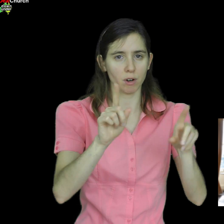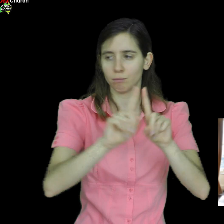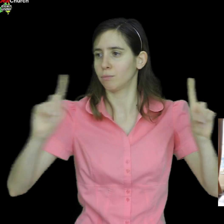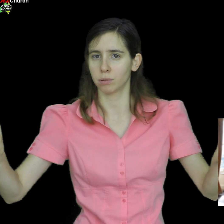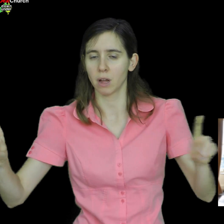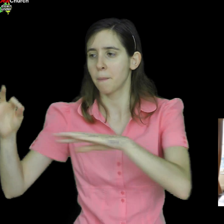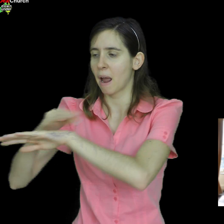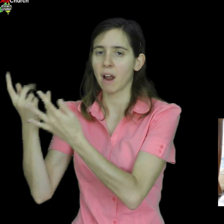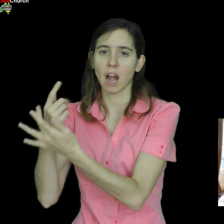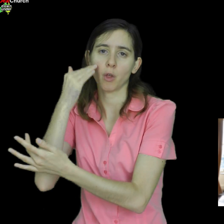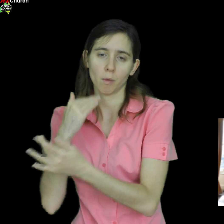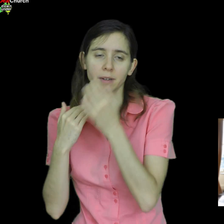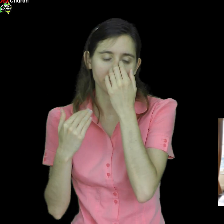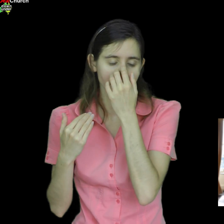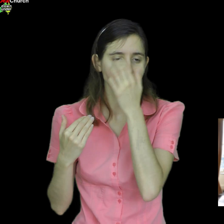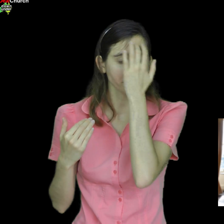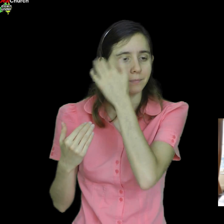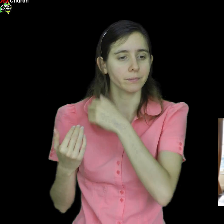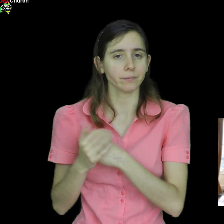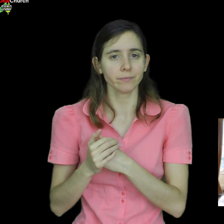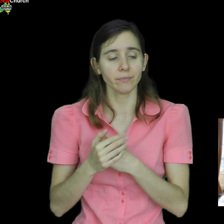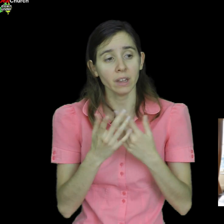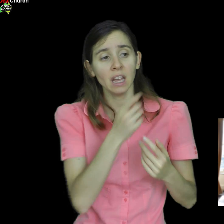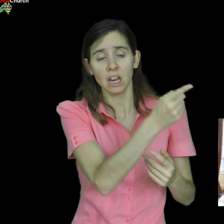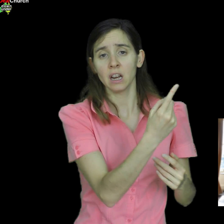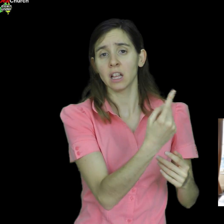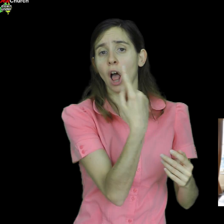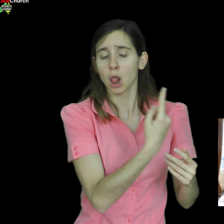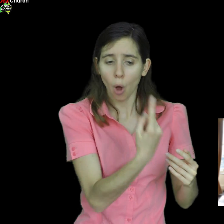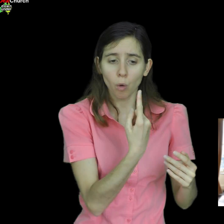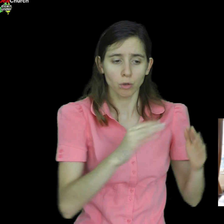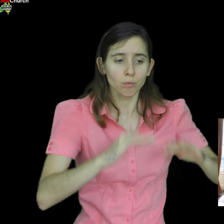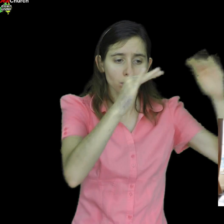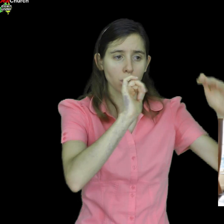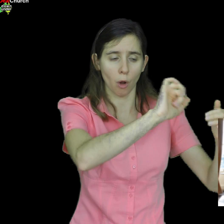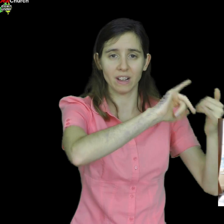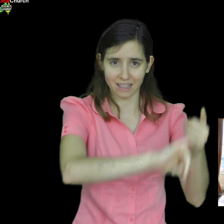left her to marry another woman. Left alone to raise their son, she had taken a